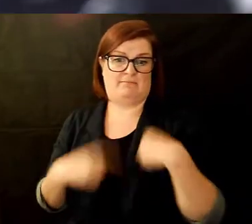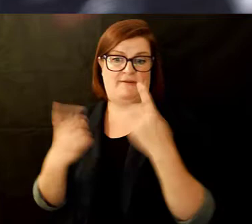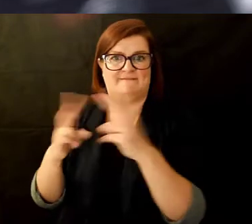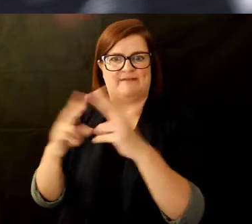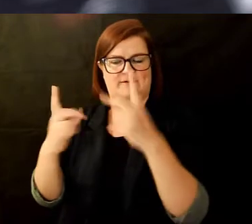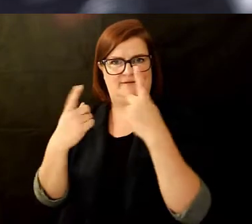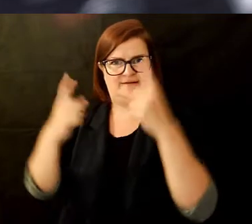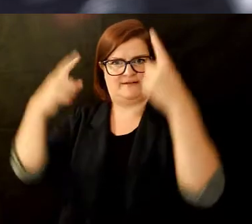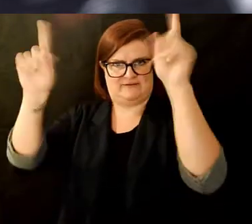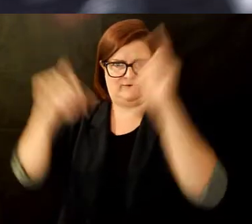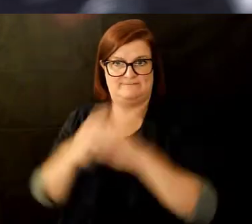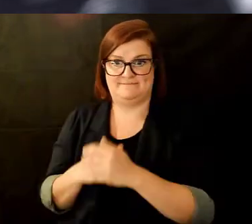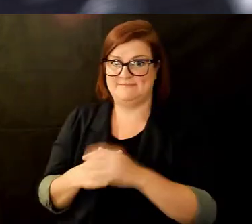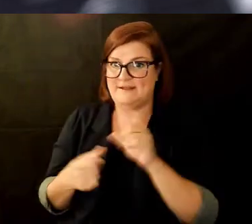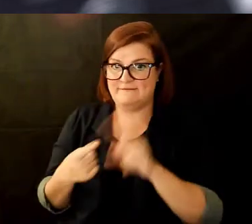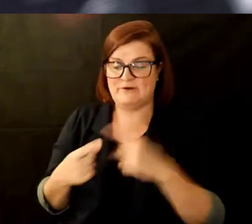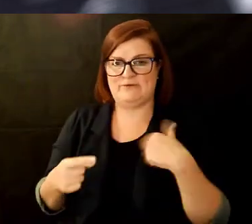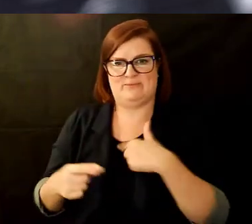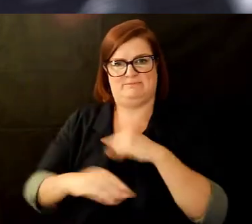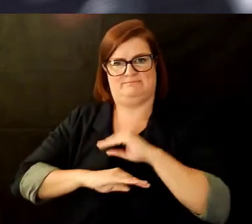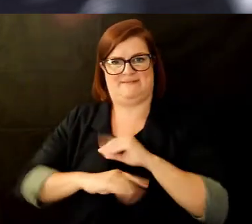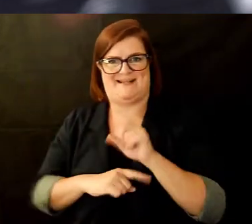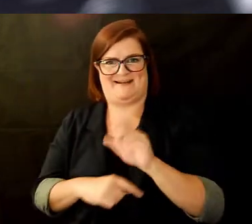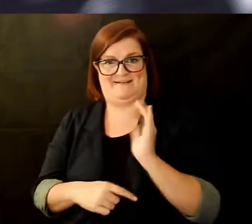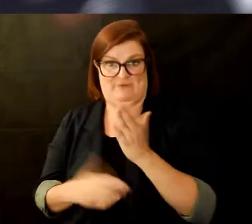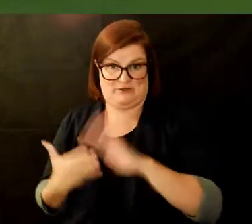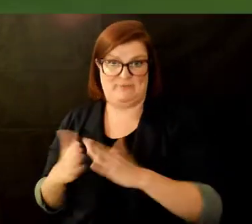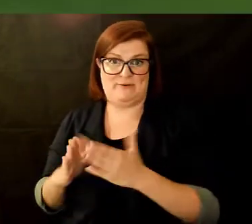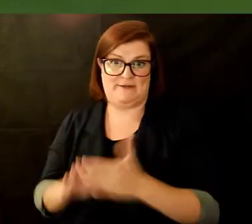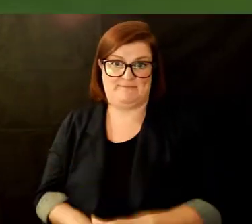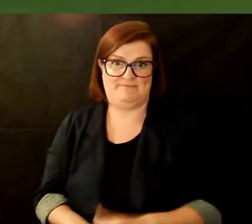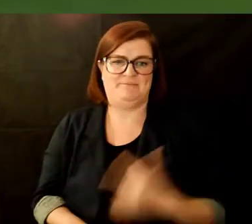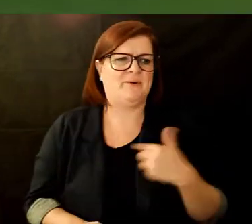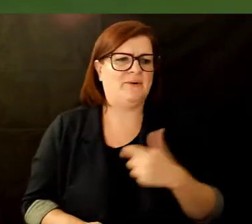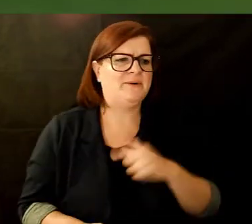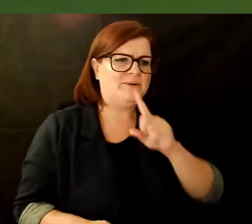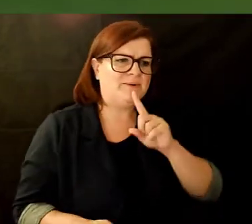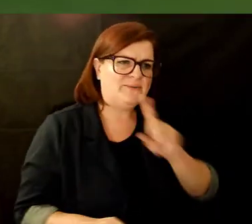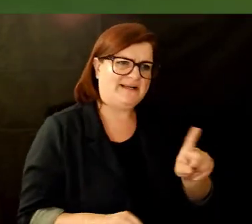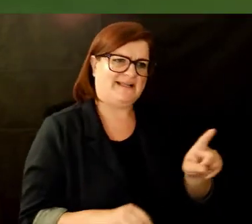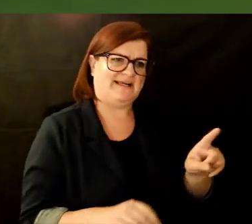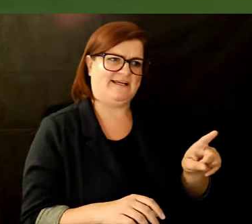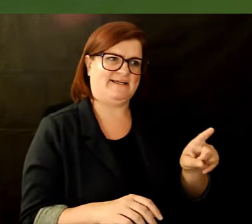One, I mean, we're out there meeting the needs of our community. We're really gauging this program's success